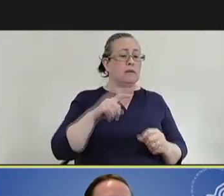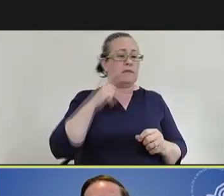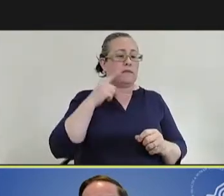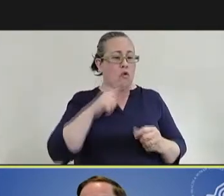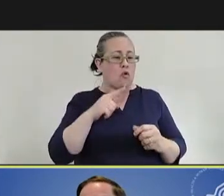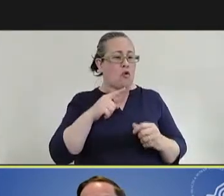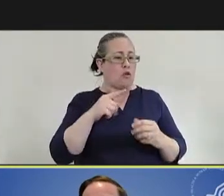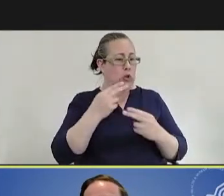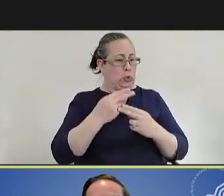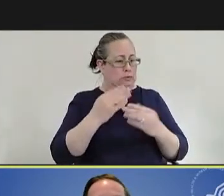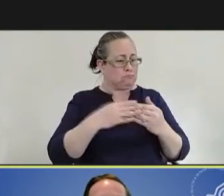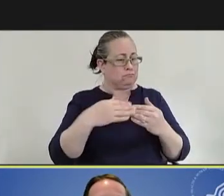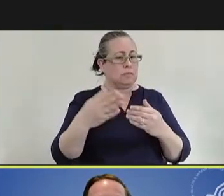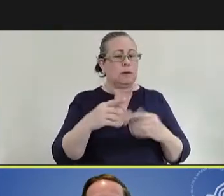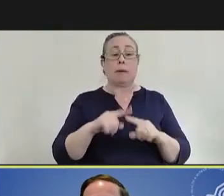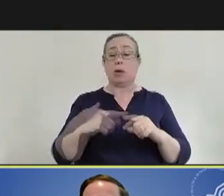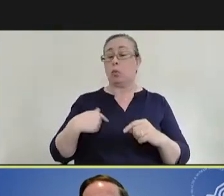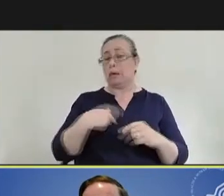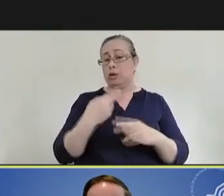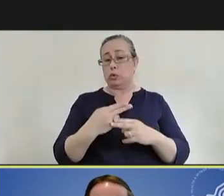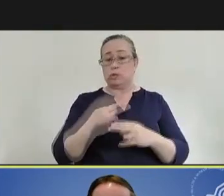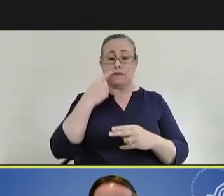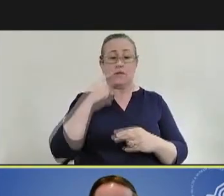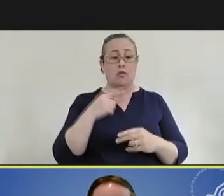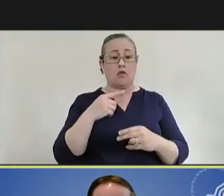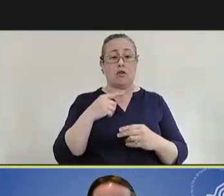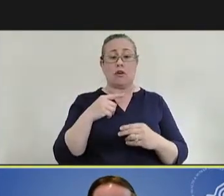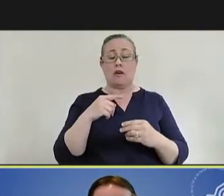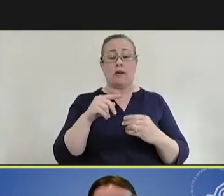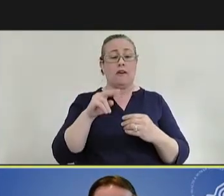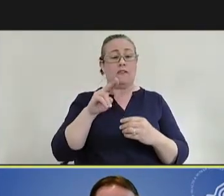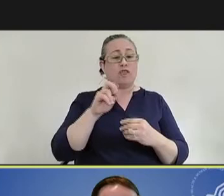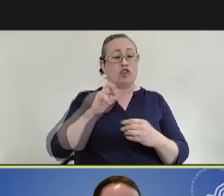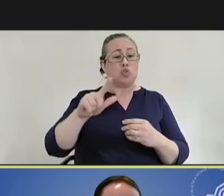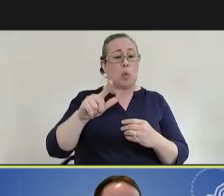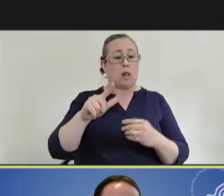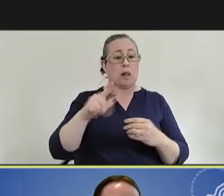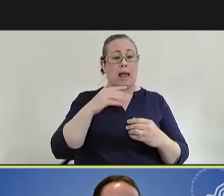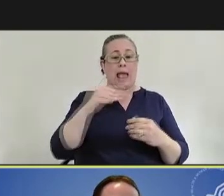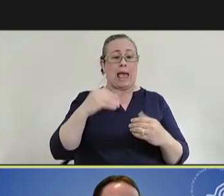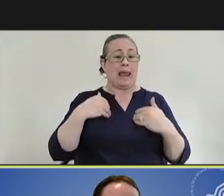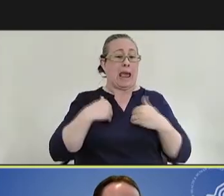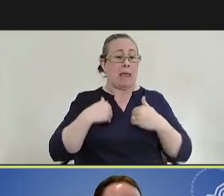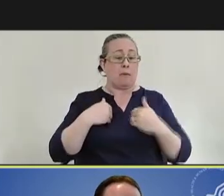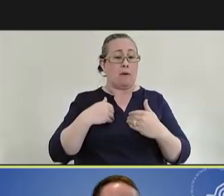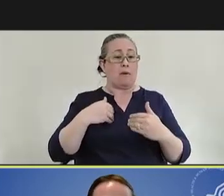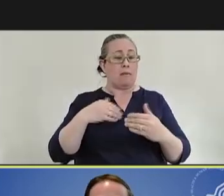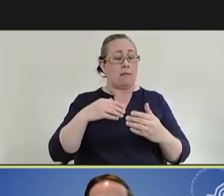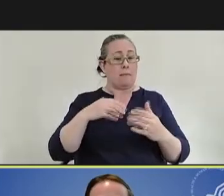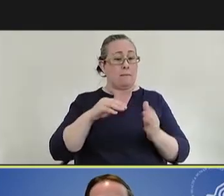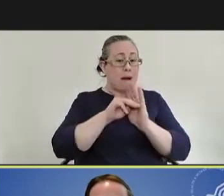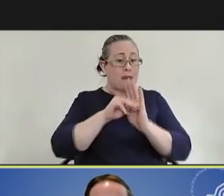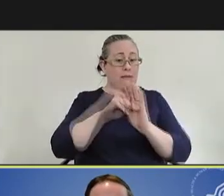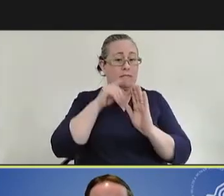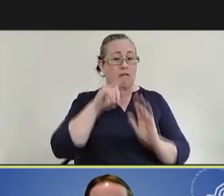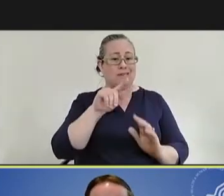using AI for things like virtual animal models for toxicology testing. So obviating the need to use,